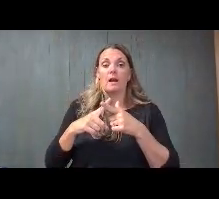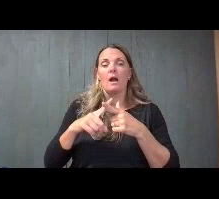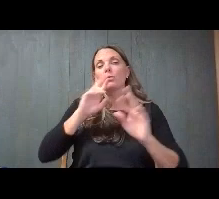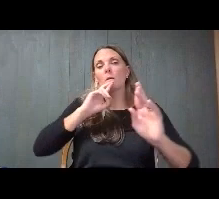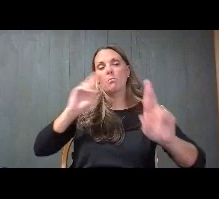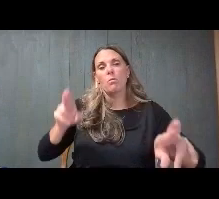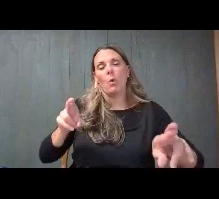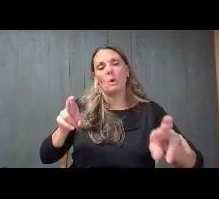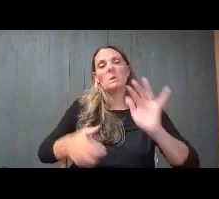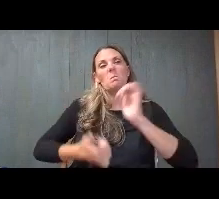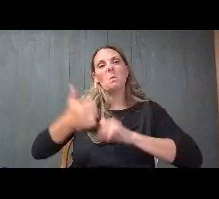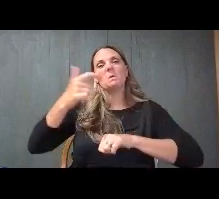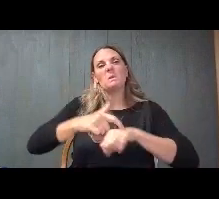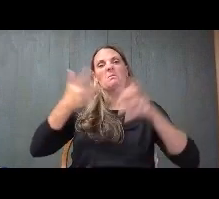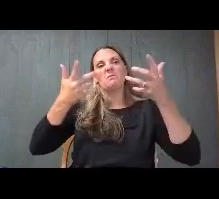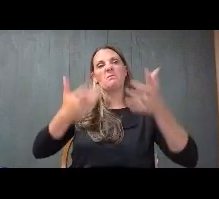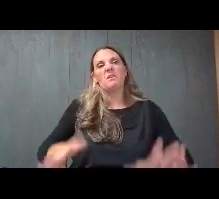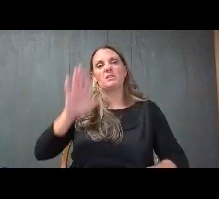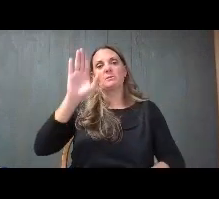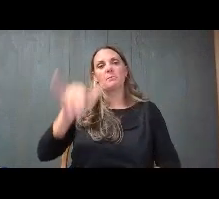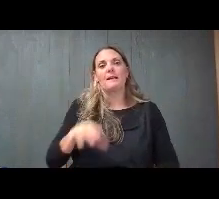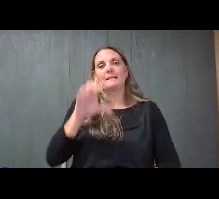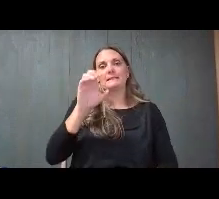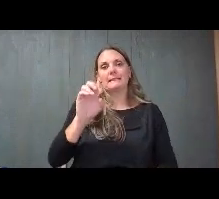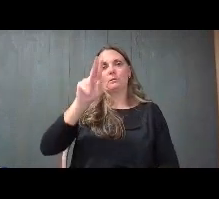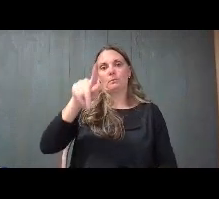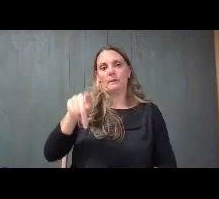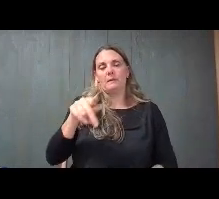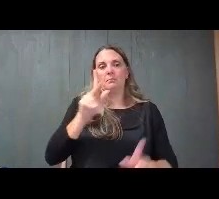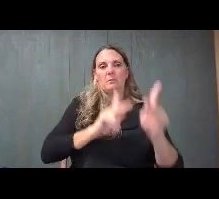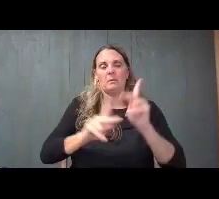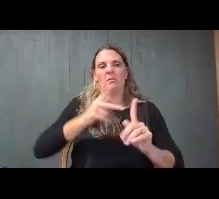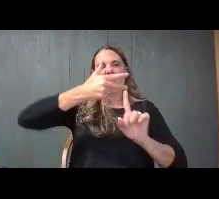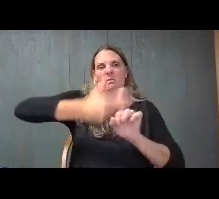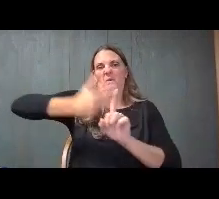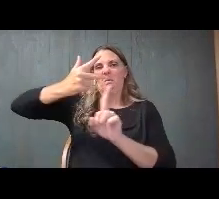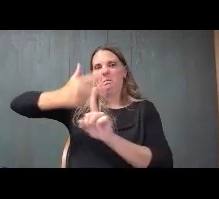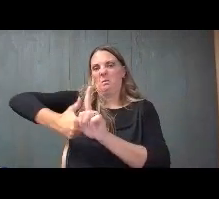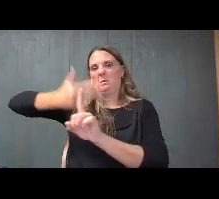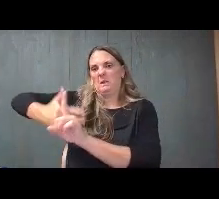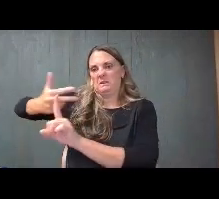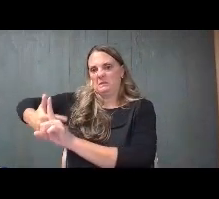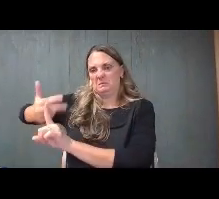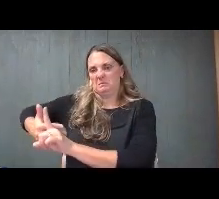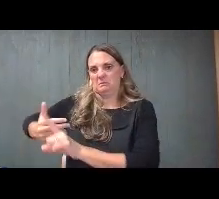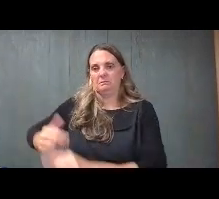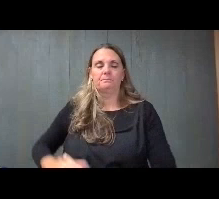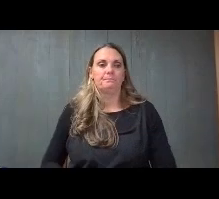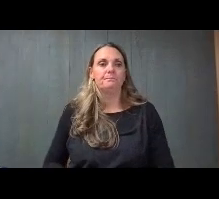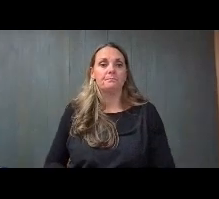will be completed by awarded KPIs on a quarterly basis. In this report,